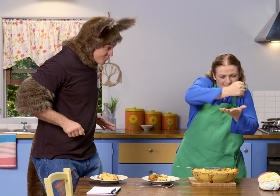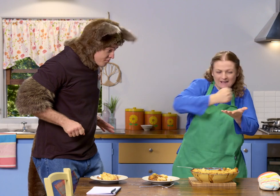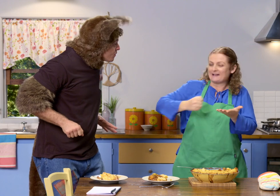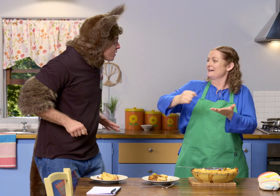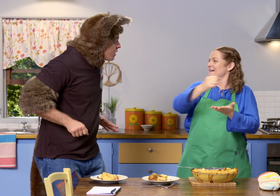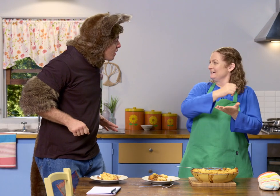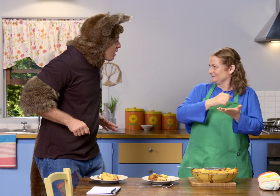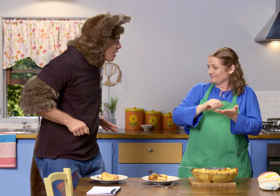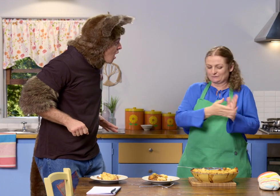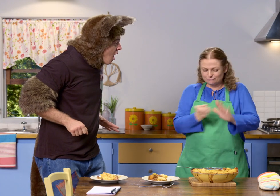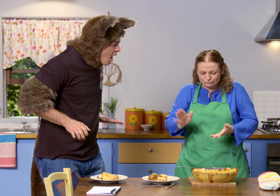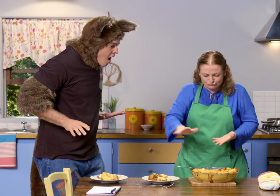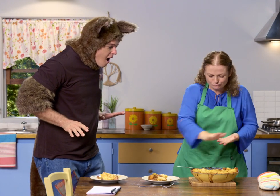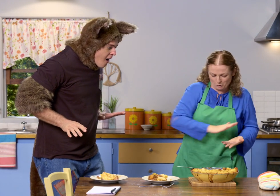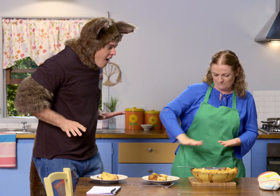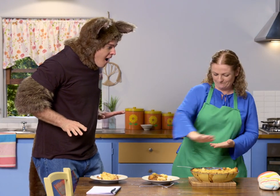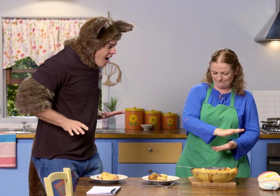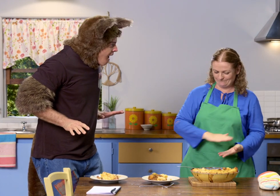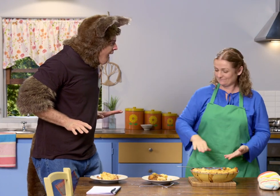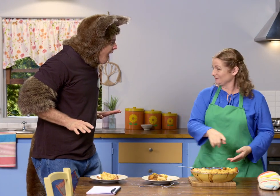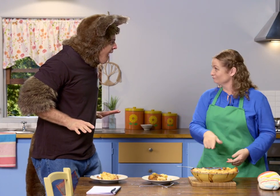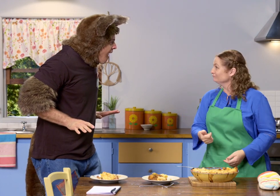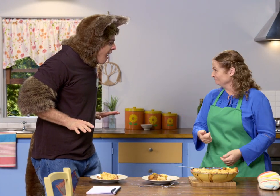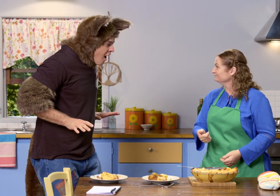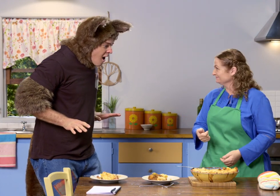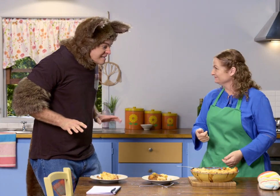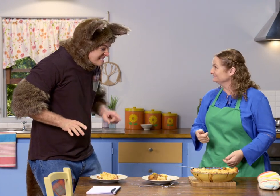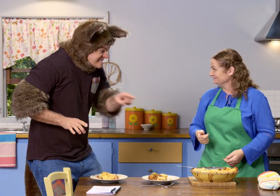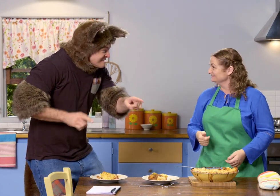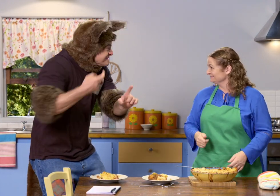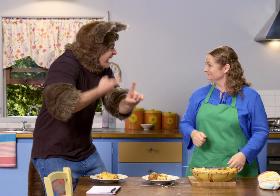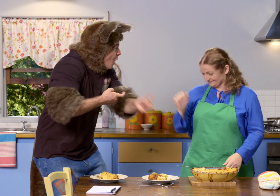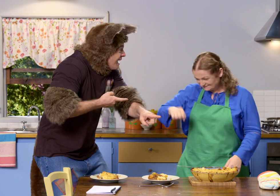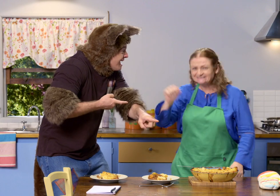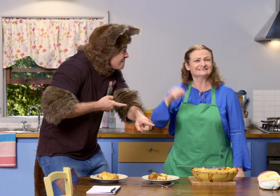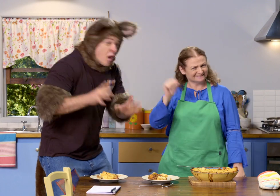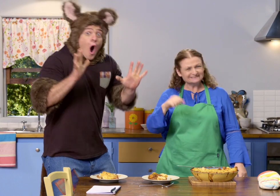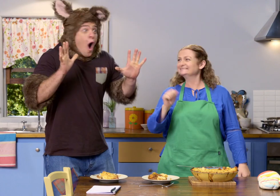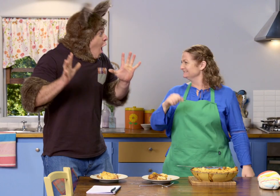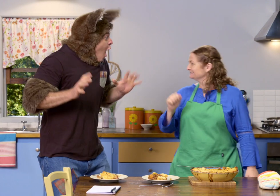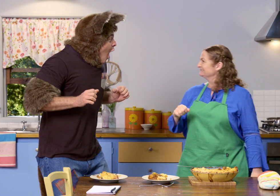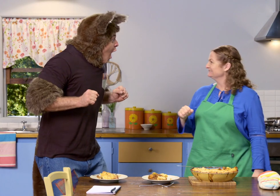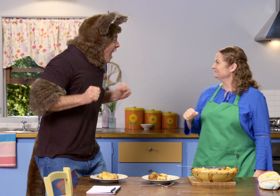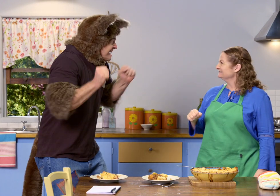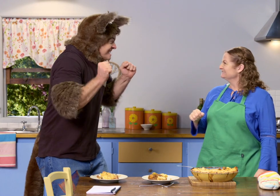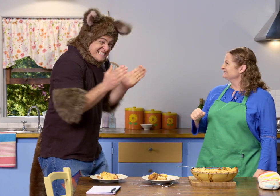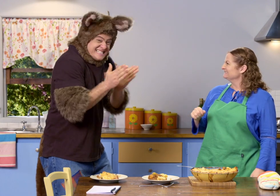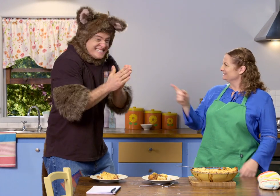I've boiled them, I've mashed them, and made the topping out of them. They're the potatoes? Yes. Yes!